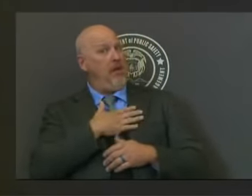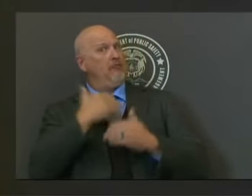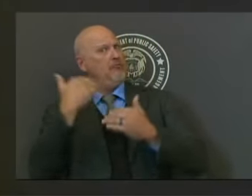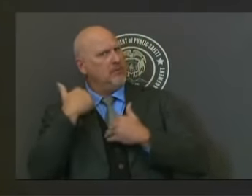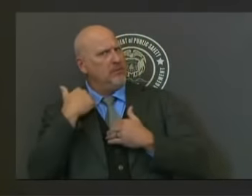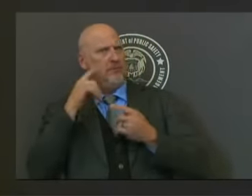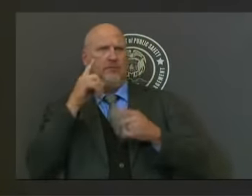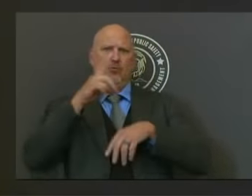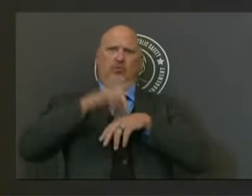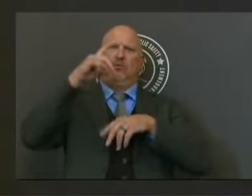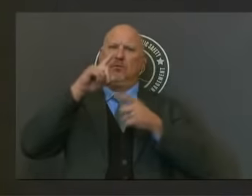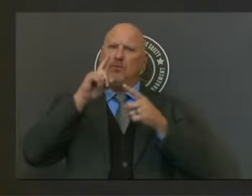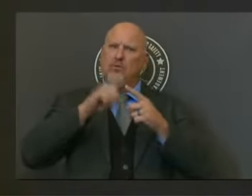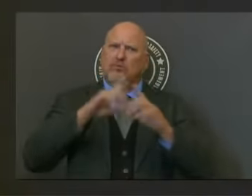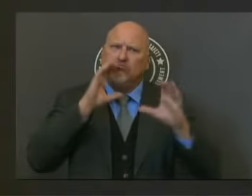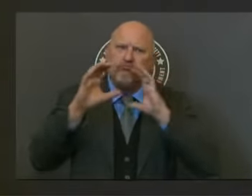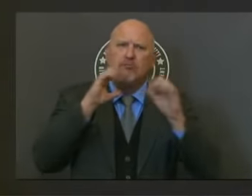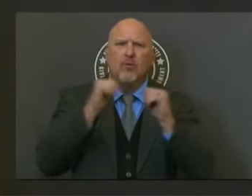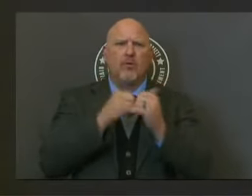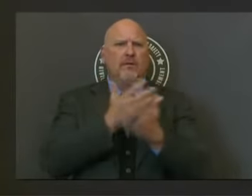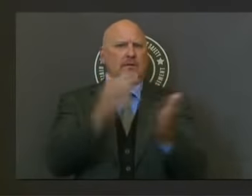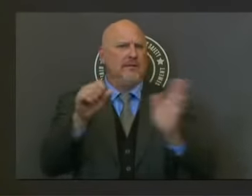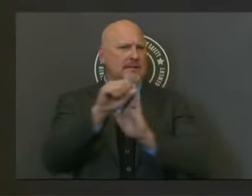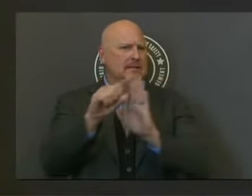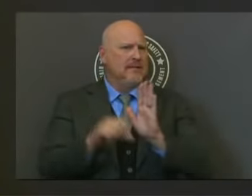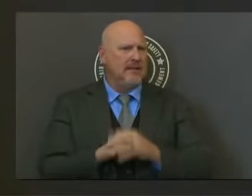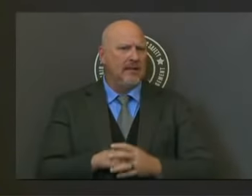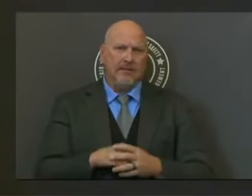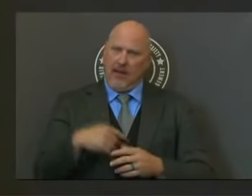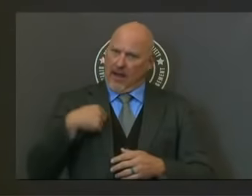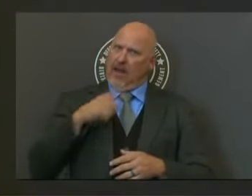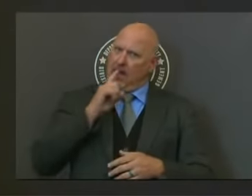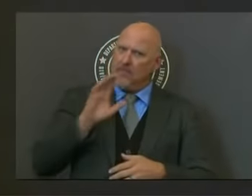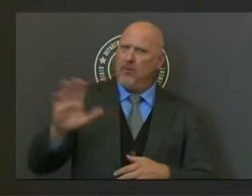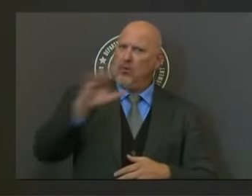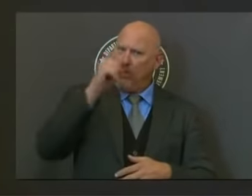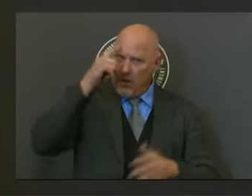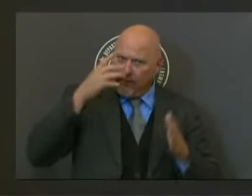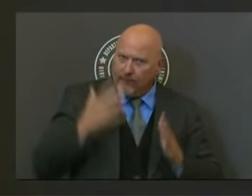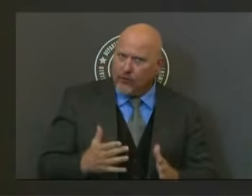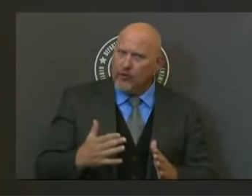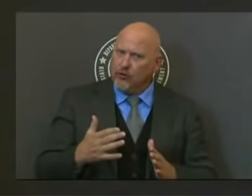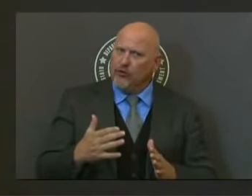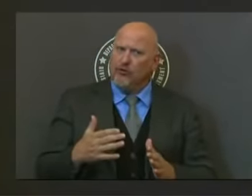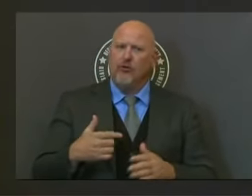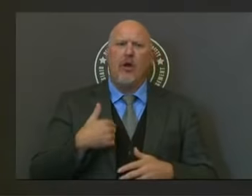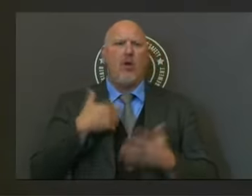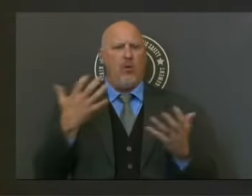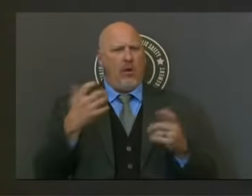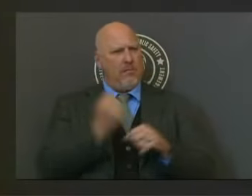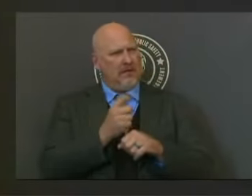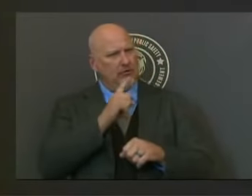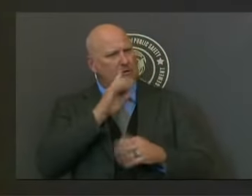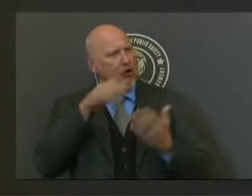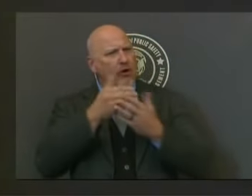to hear from the governor well thank you it's great to be with you is always on our monthly the news with PBS in our affiliate is we thank you very much for your participation today and we've been doing this for a very long time and it's an opportunity for me to address the public and take